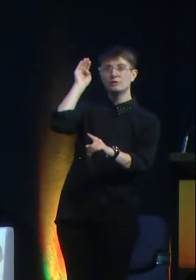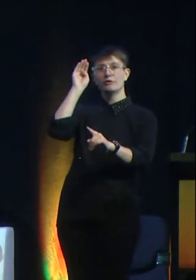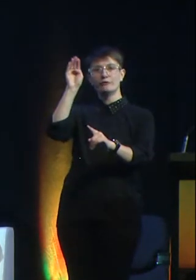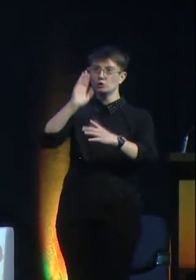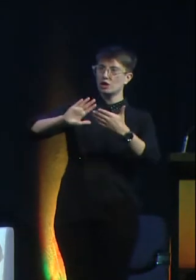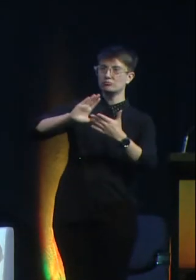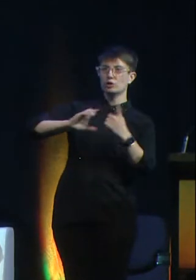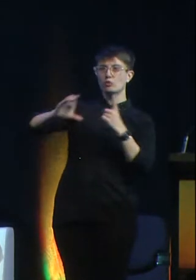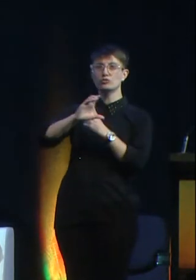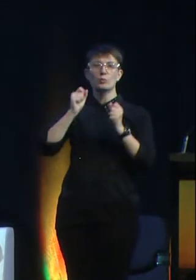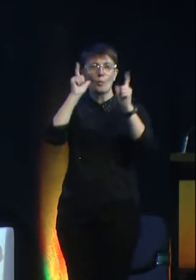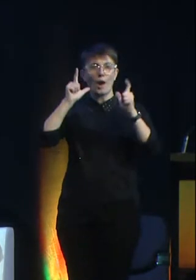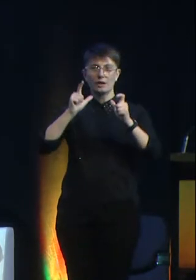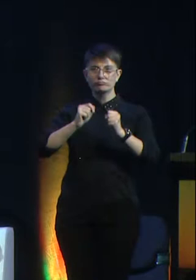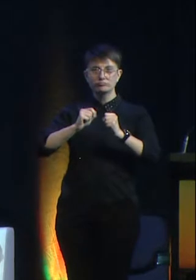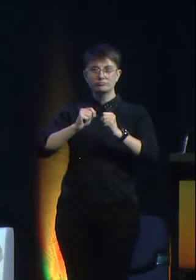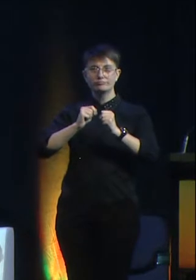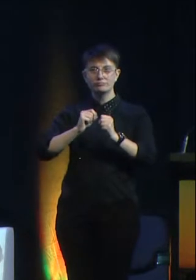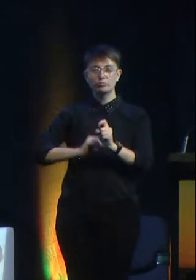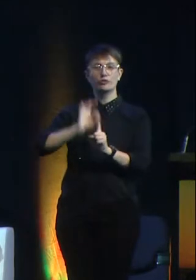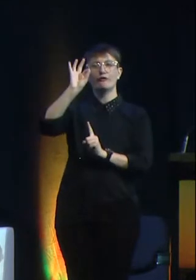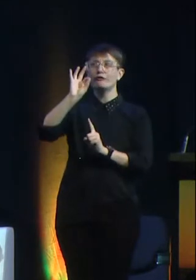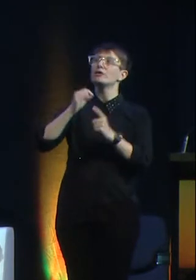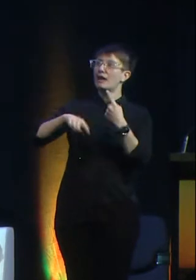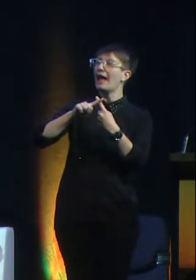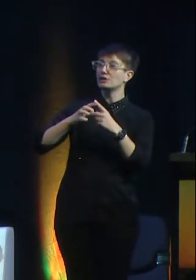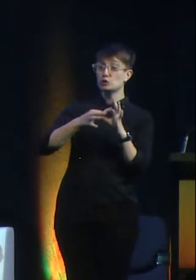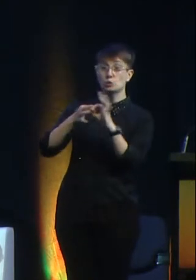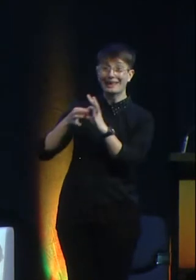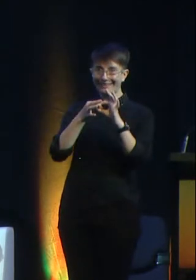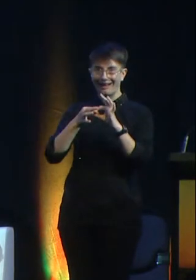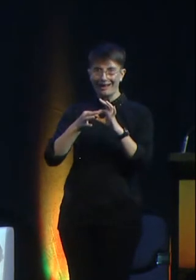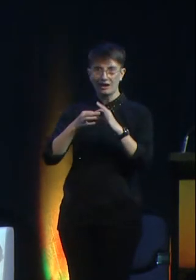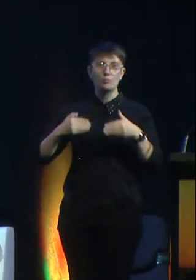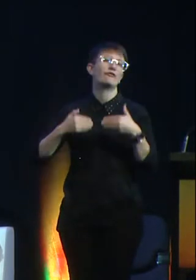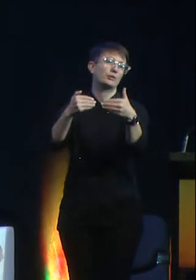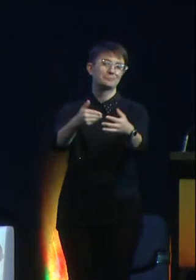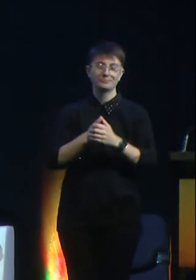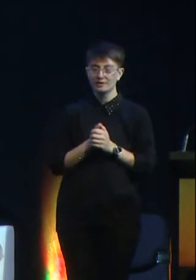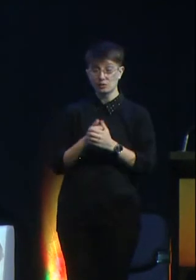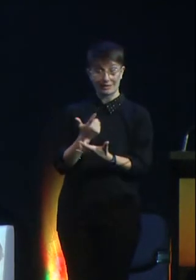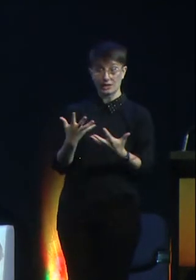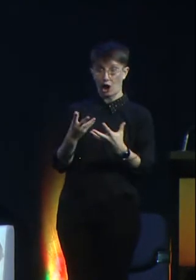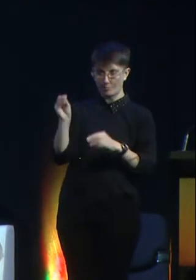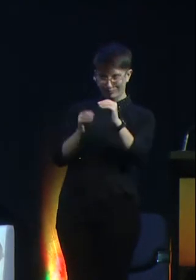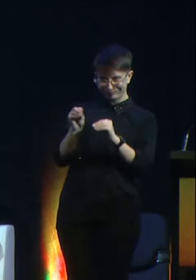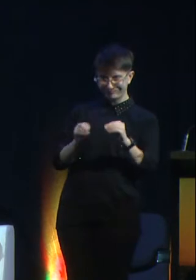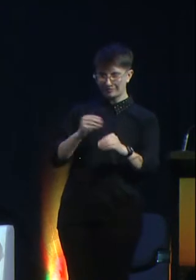So there's a lot packed into this roadmap and if you have a look at the top you'll see